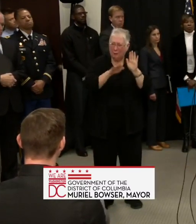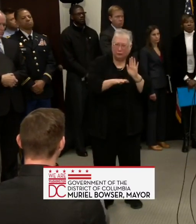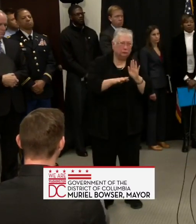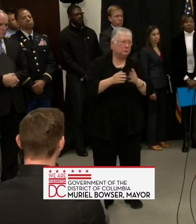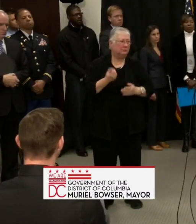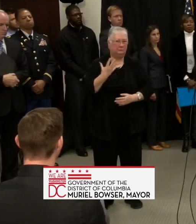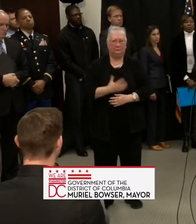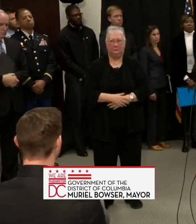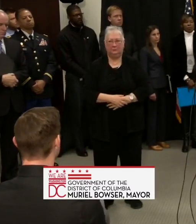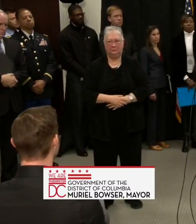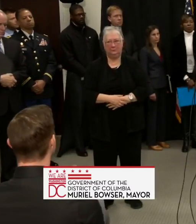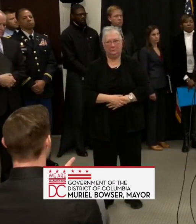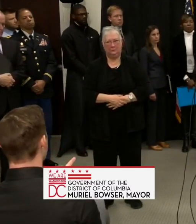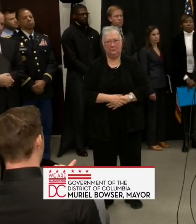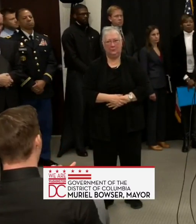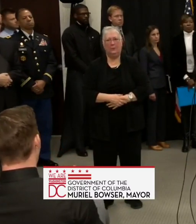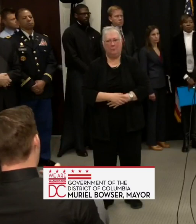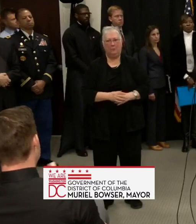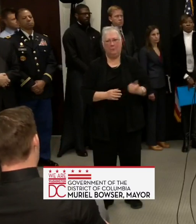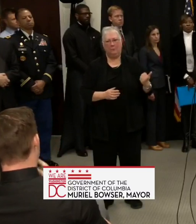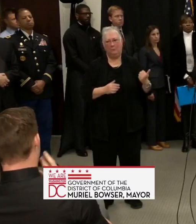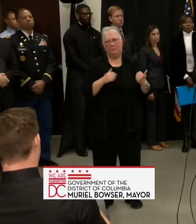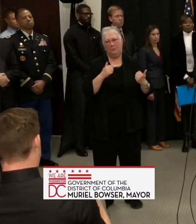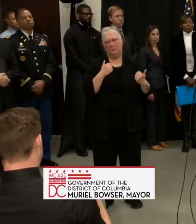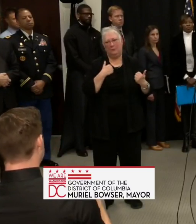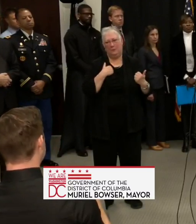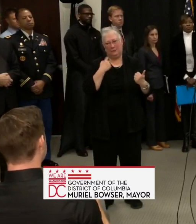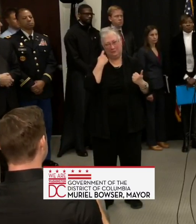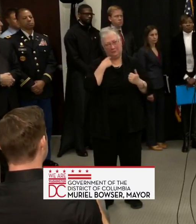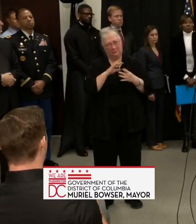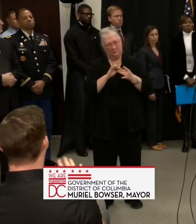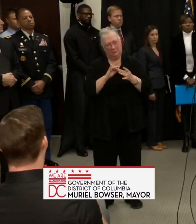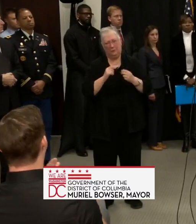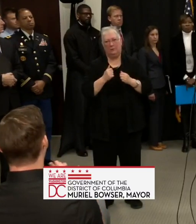AS I MENTIONED, AS IN ALL OF THE INAUGURATIONS WE PUT